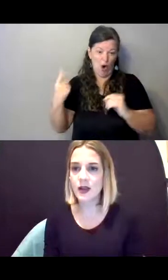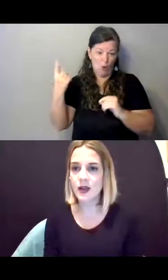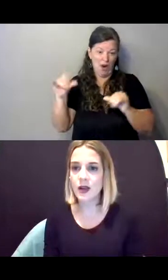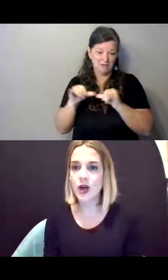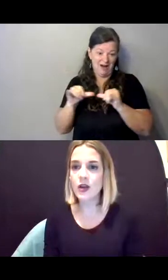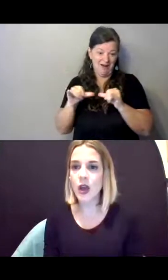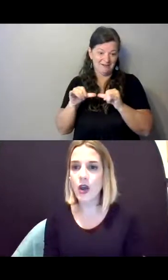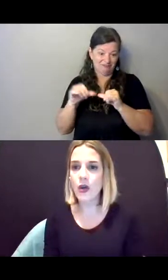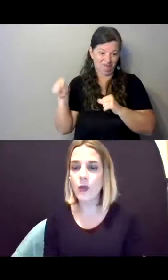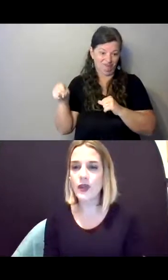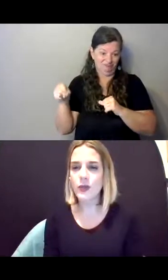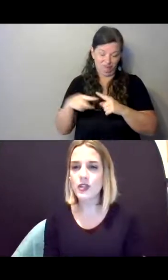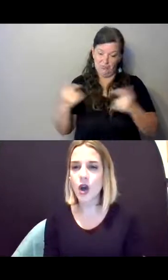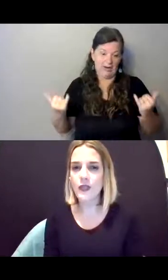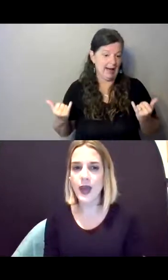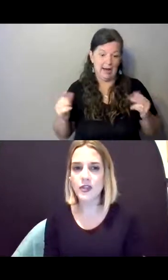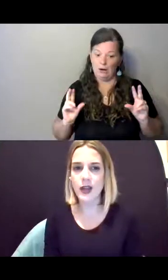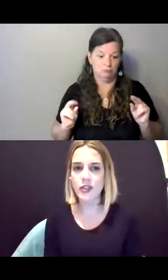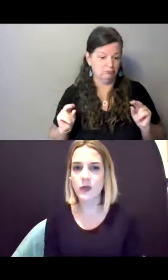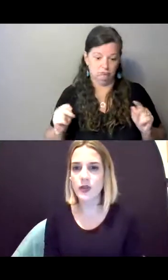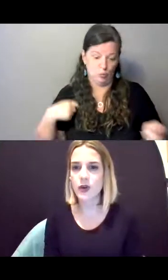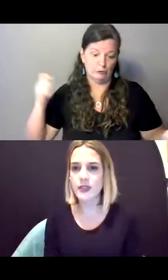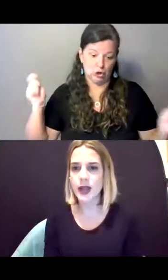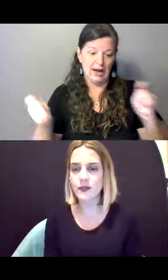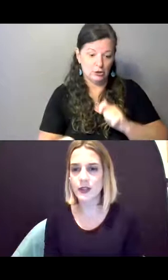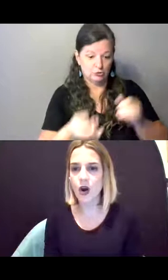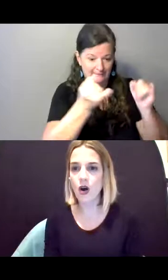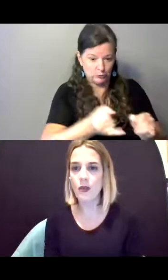Long ago, we taught that strategy where it's one size fits all.